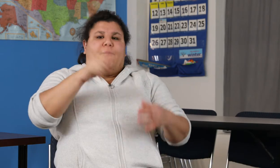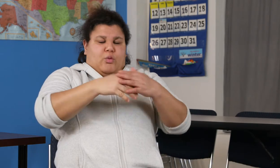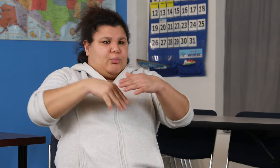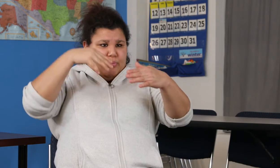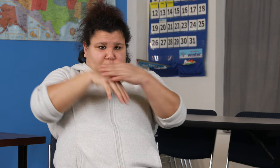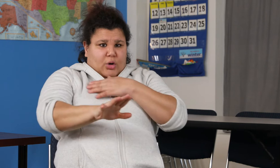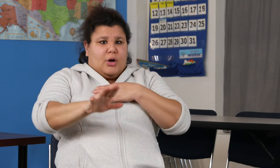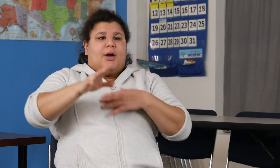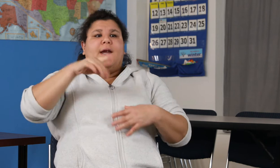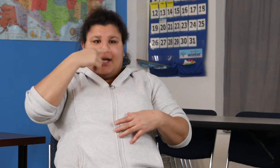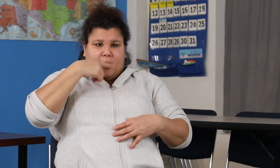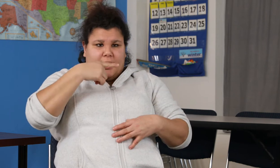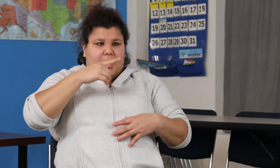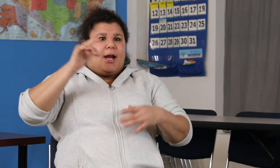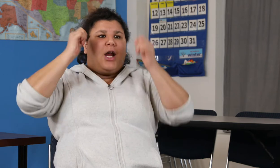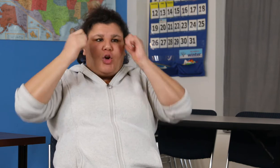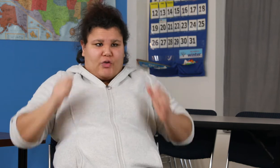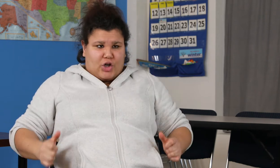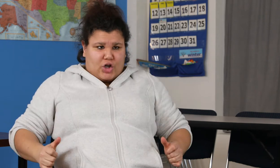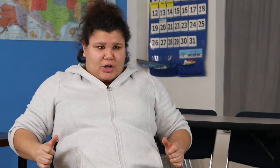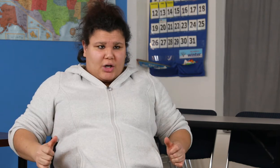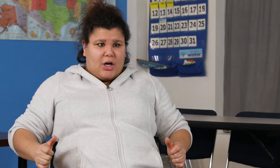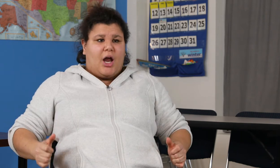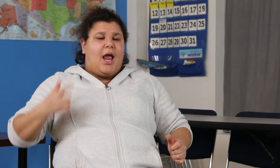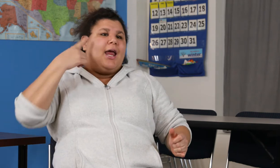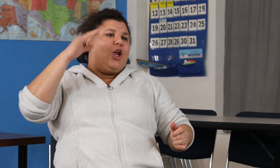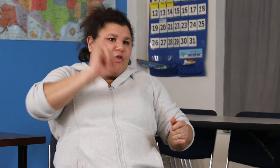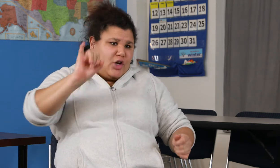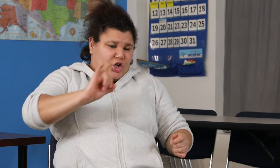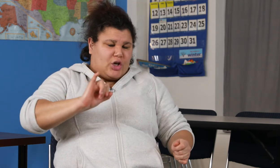I was born hearing, then my hearing got worse from an ear infection.